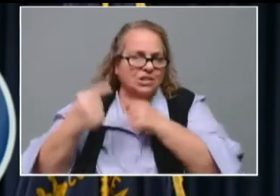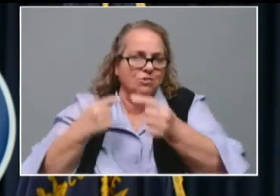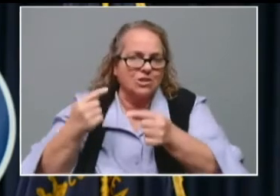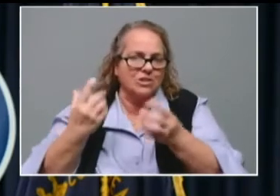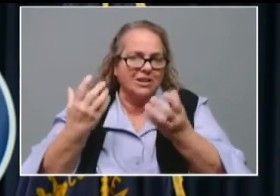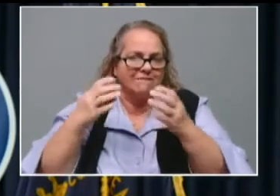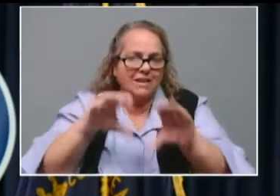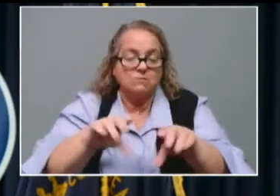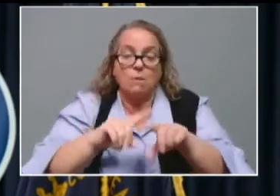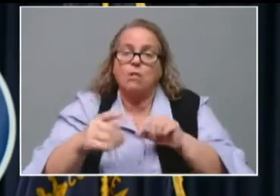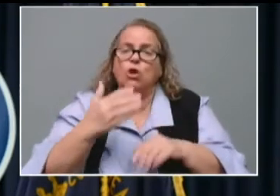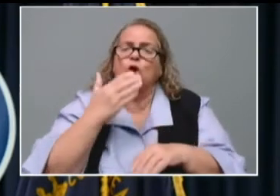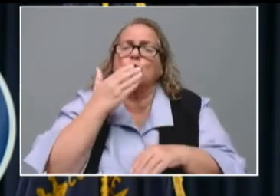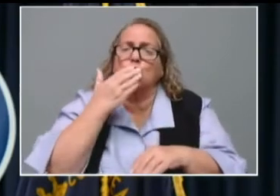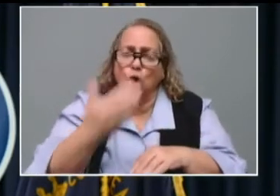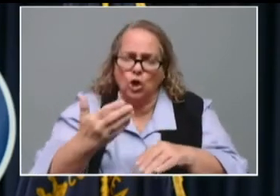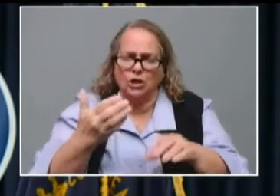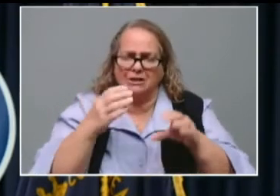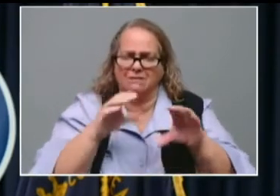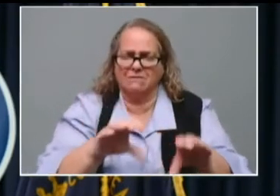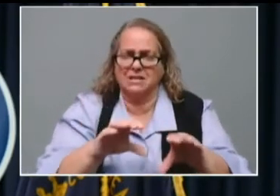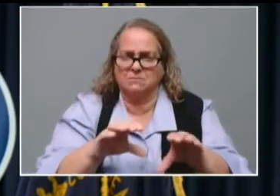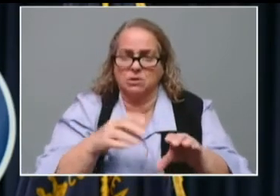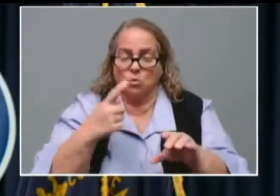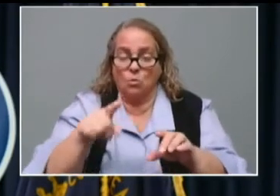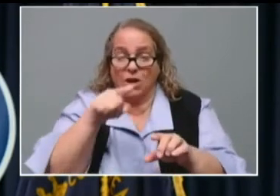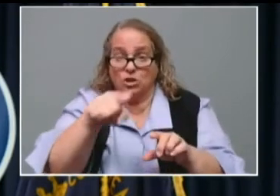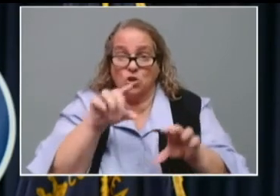invest in our infrastructure, we we